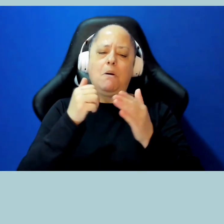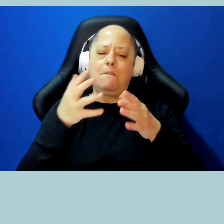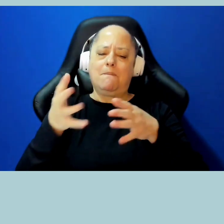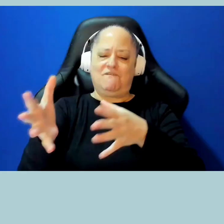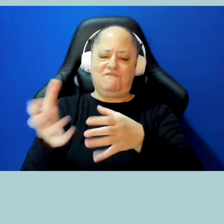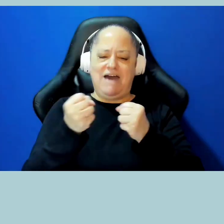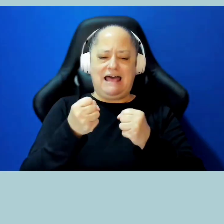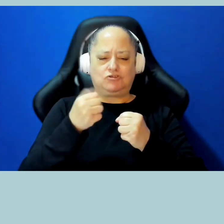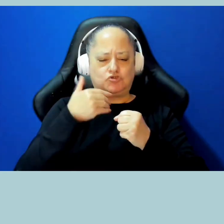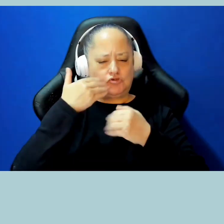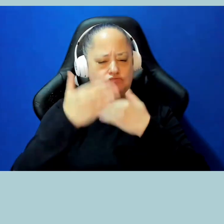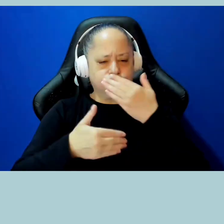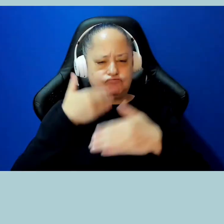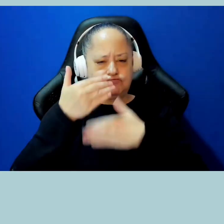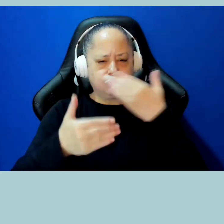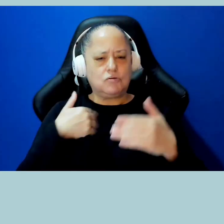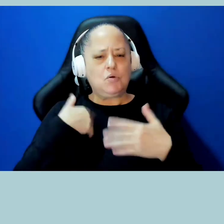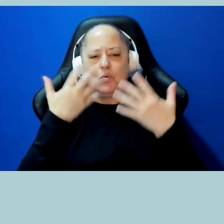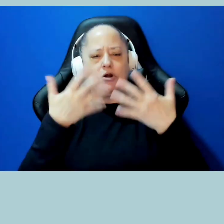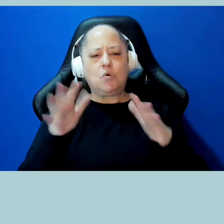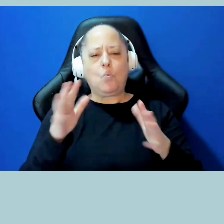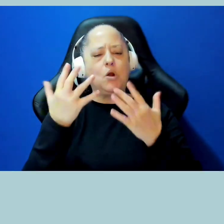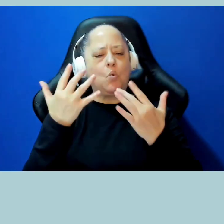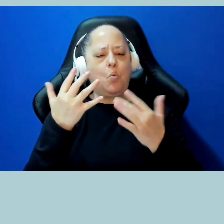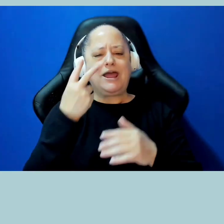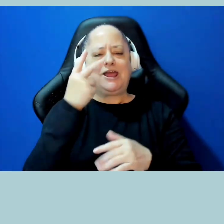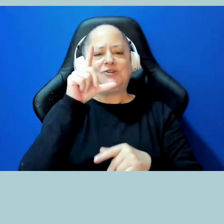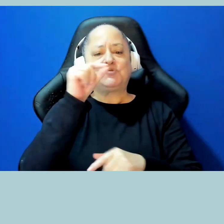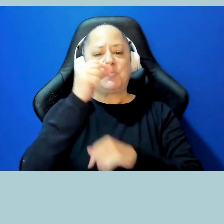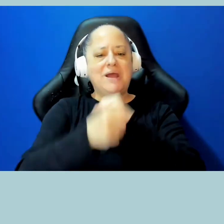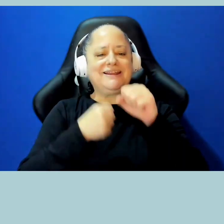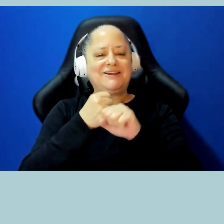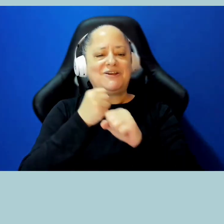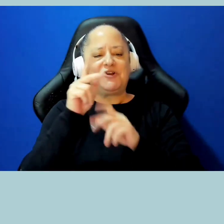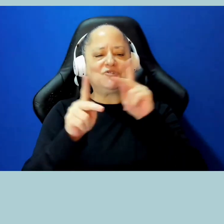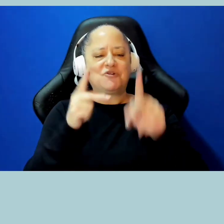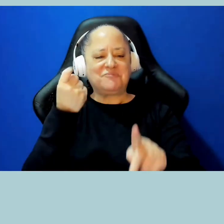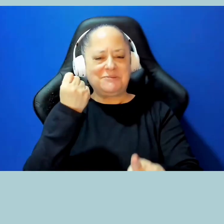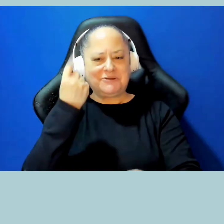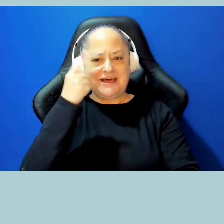before because we don't want to wait two decades for people to understand this but you know there's a